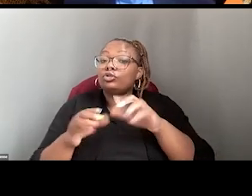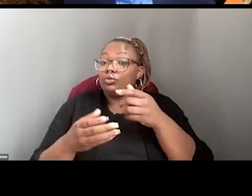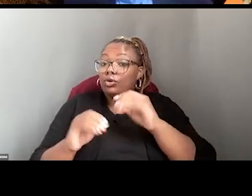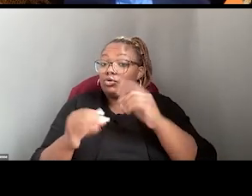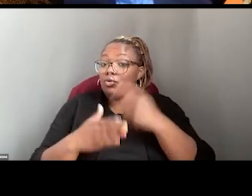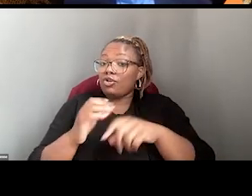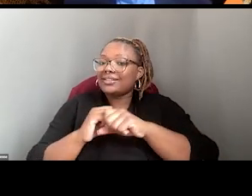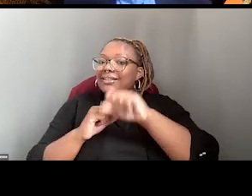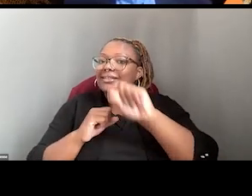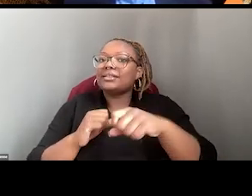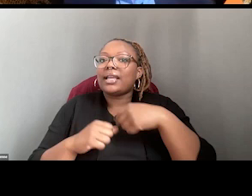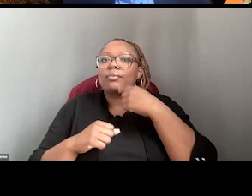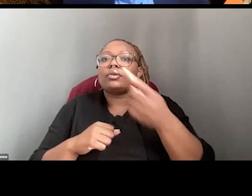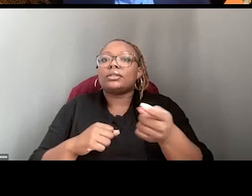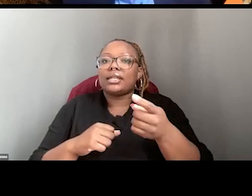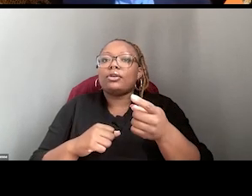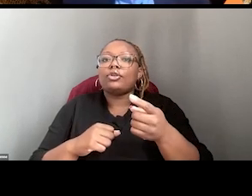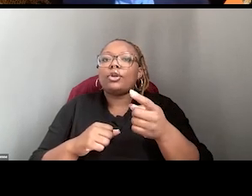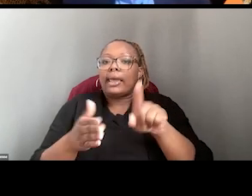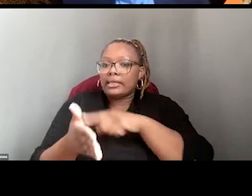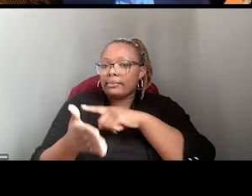Let's go ahead to the next slide, please.